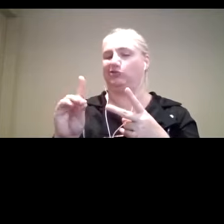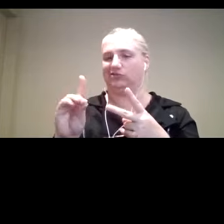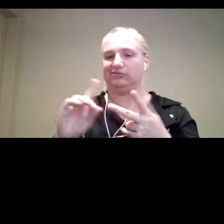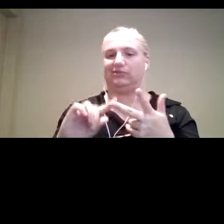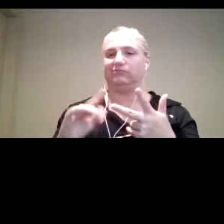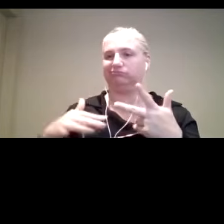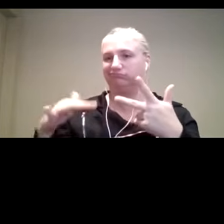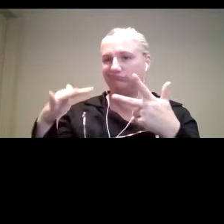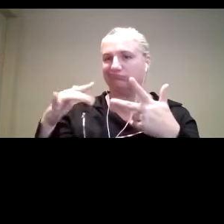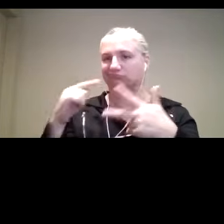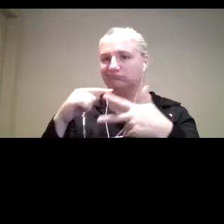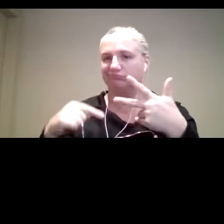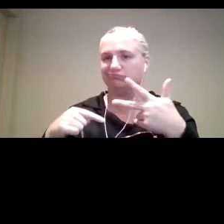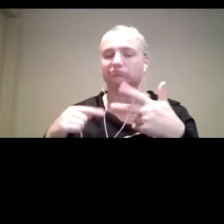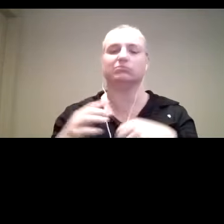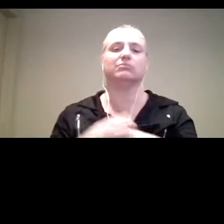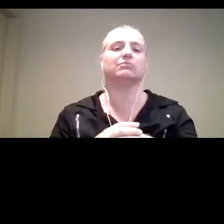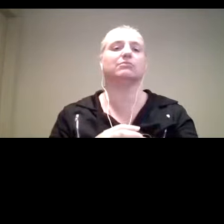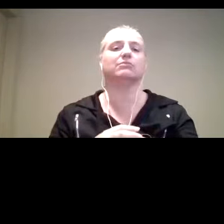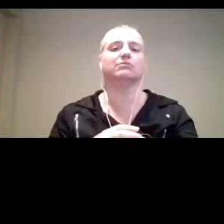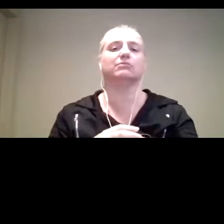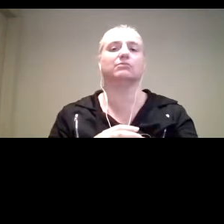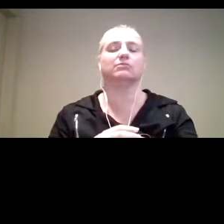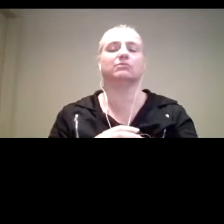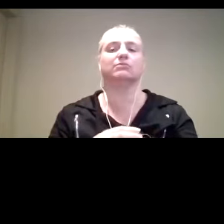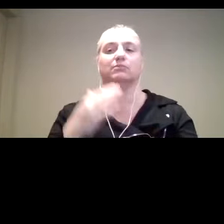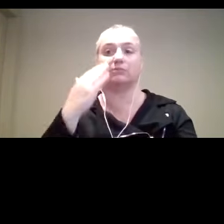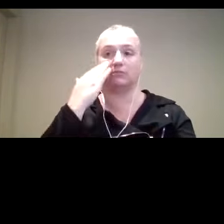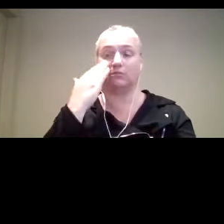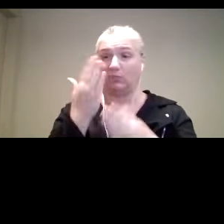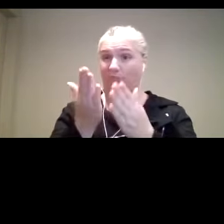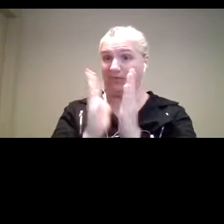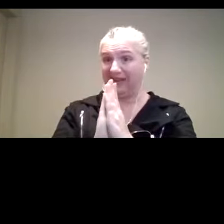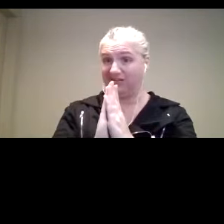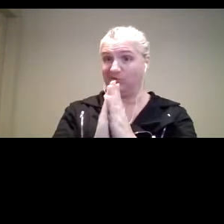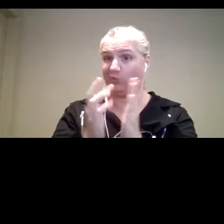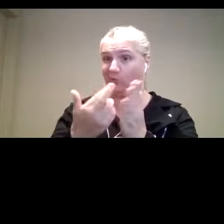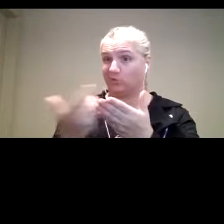So, I know that Ask Resources and Deb talked about how